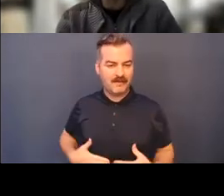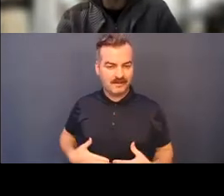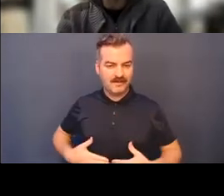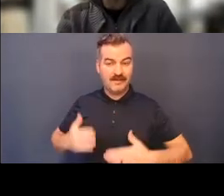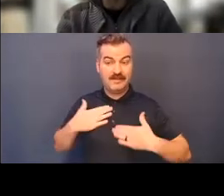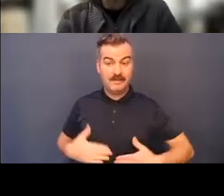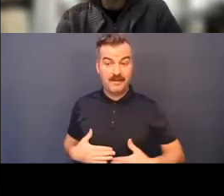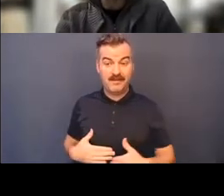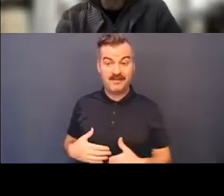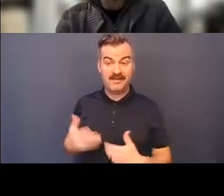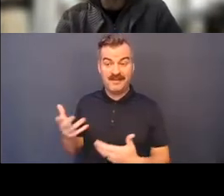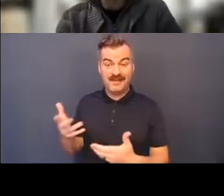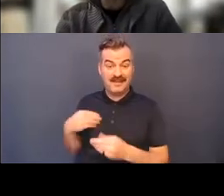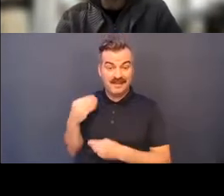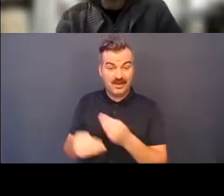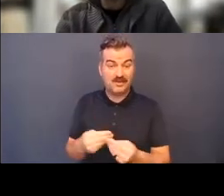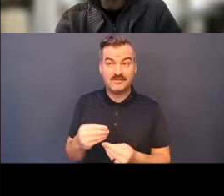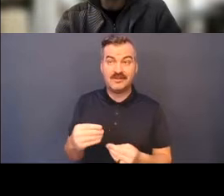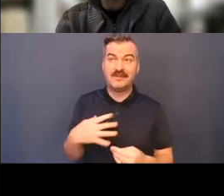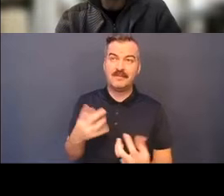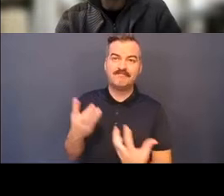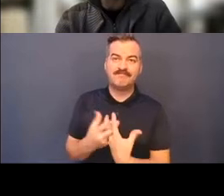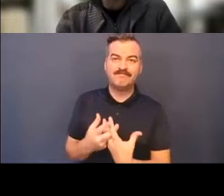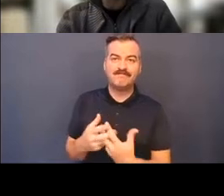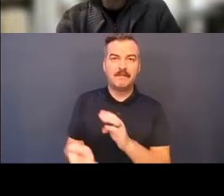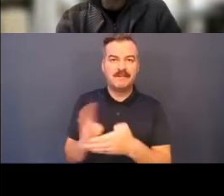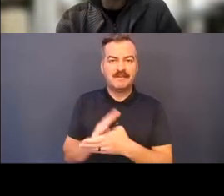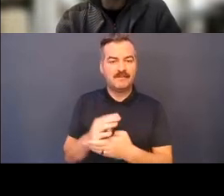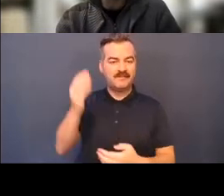inherits a likeness to the space such that it becomes familiar, or market and currently